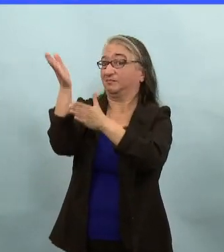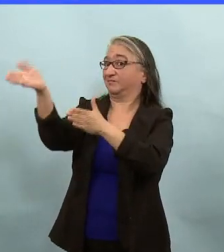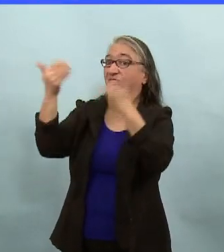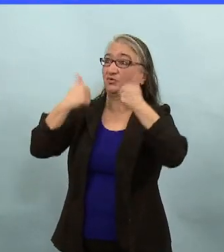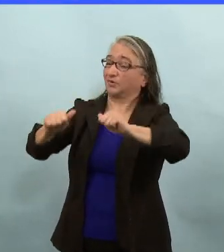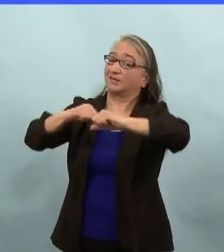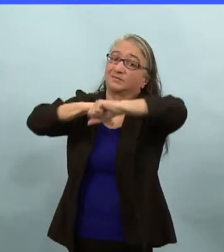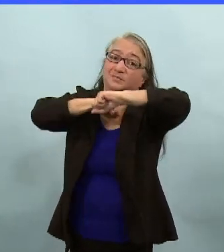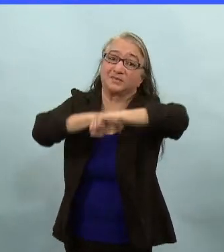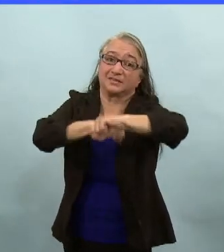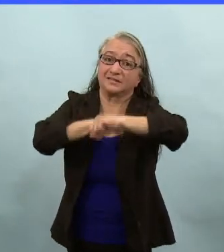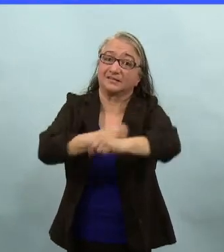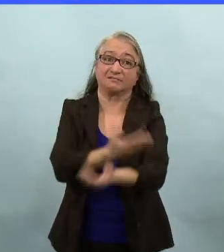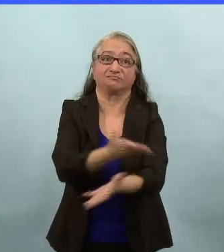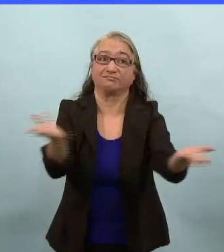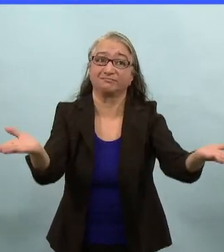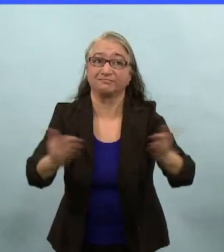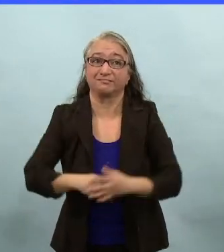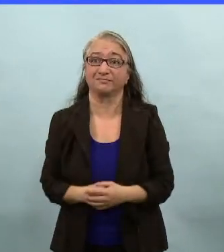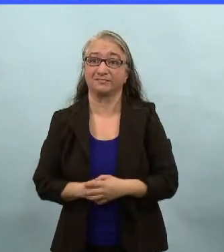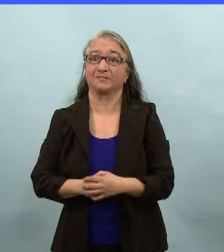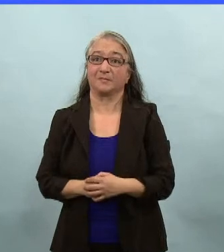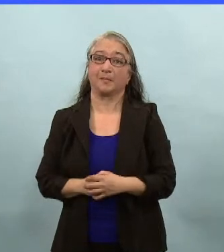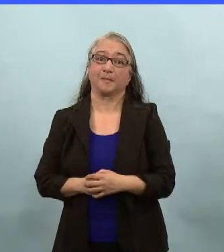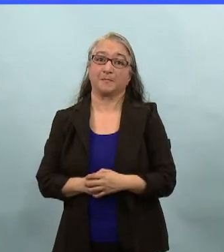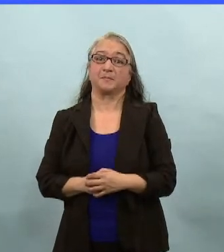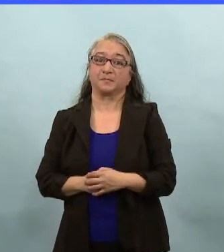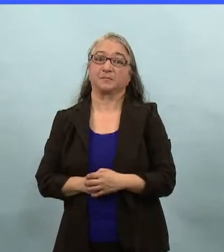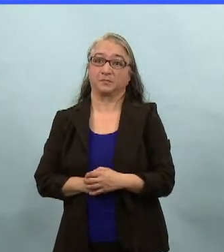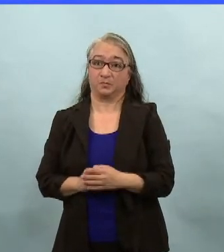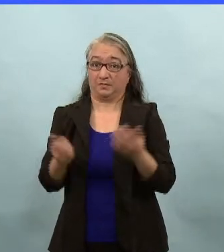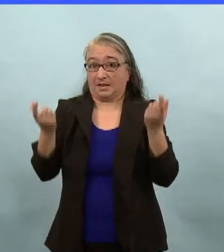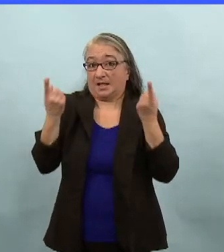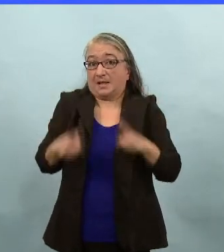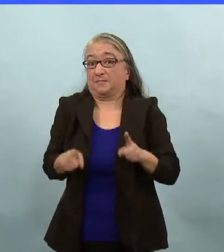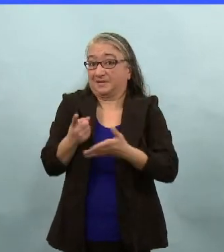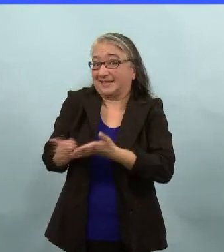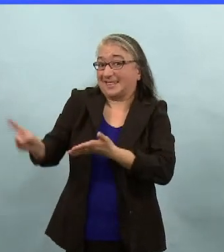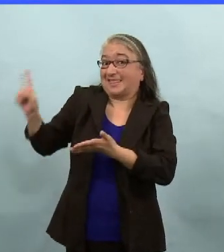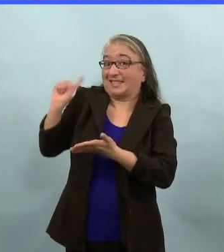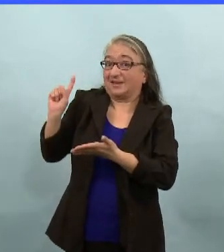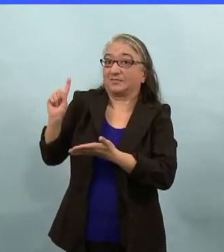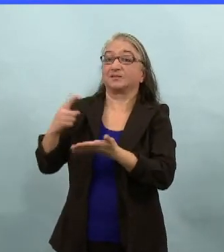to i had a really good discussion last week with darlene jackson the president of the manitoba